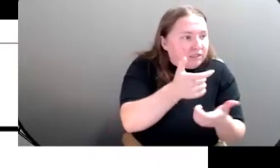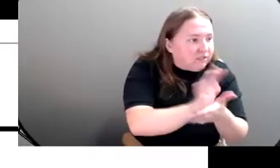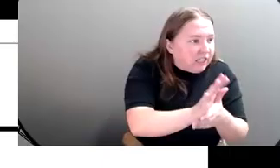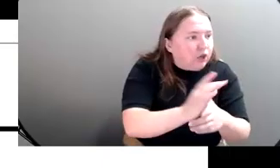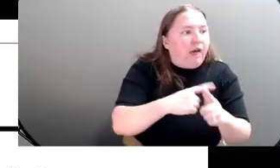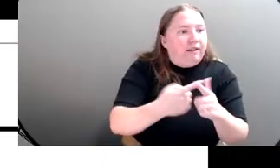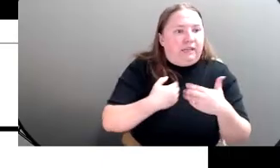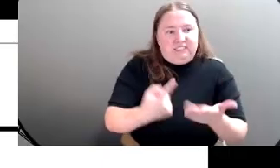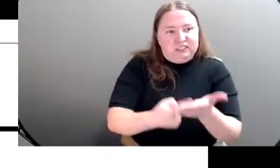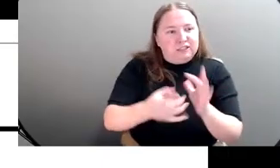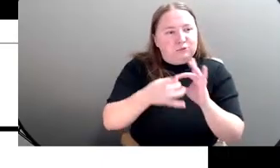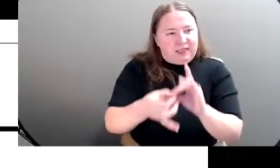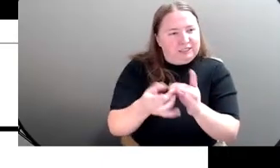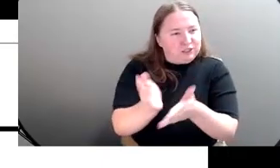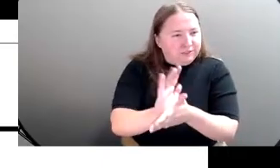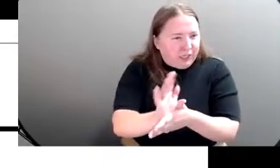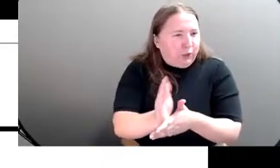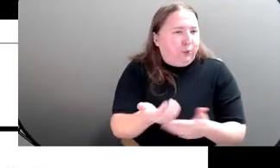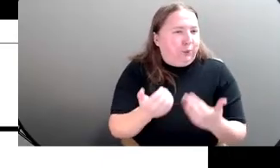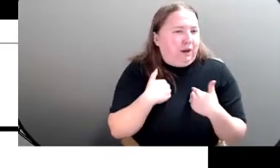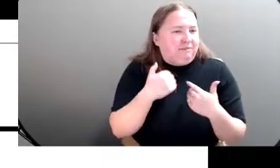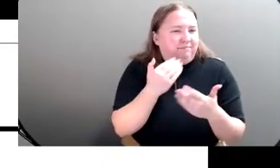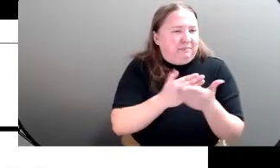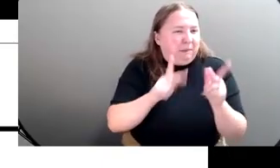Maybe you have some kind of assignment associated with that,